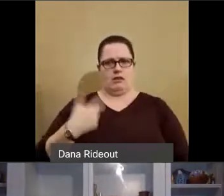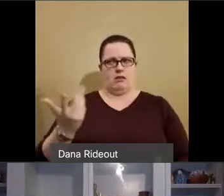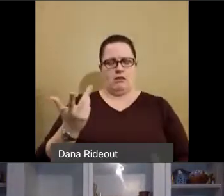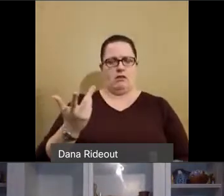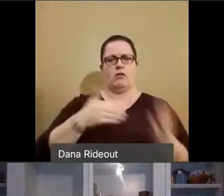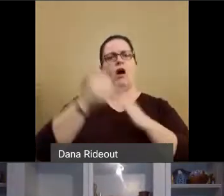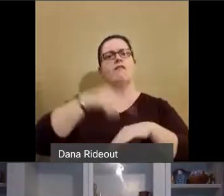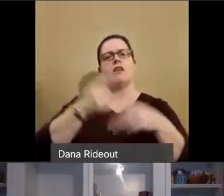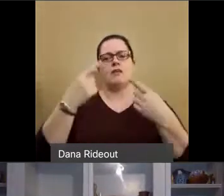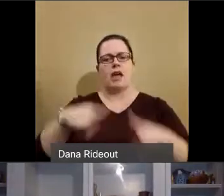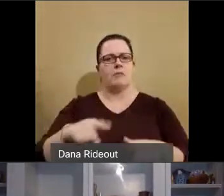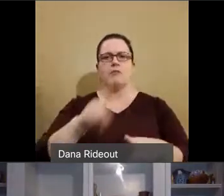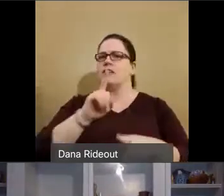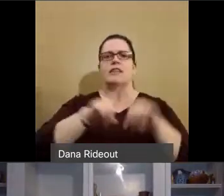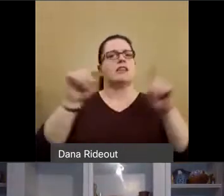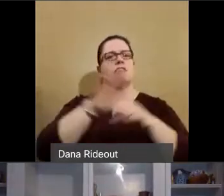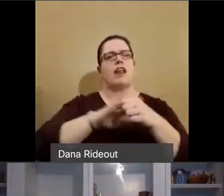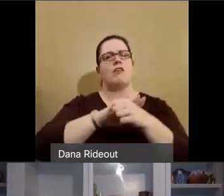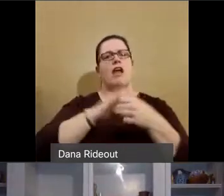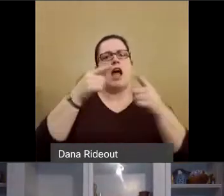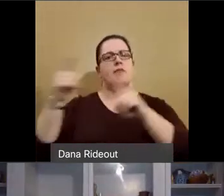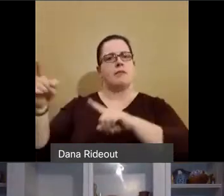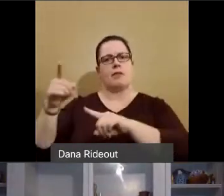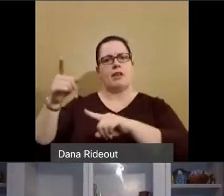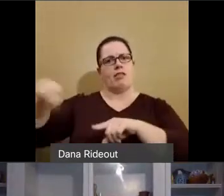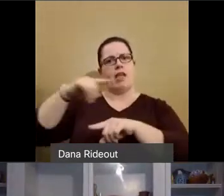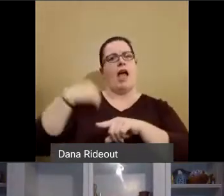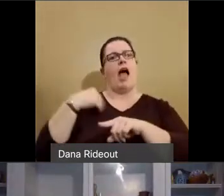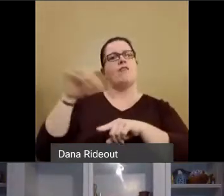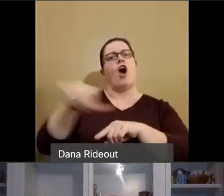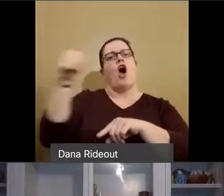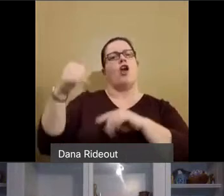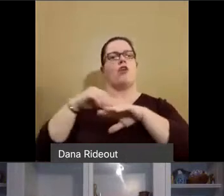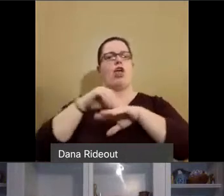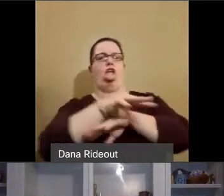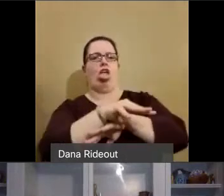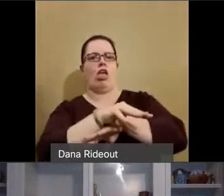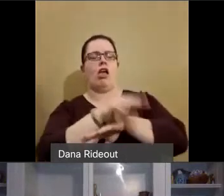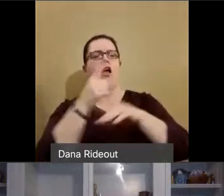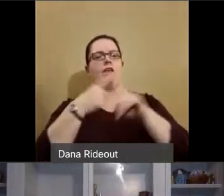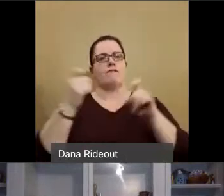Different areas have an outside influence, almost intellect or outcomes. So the actual.